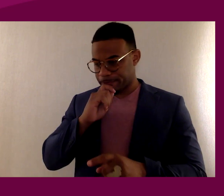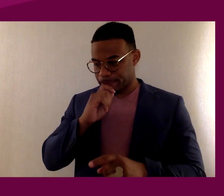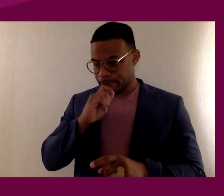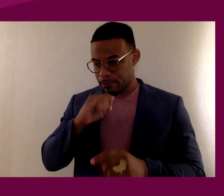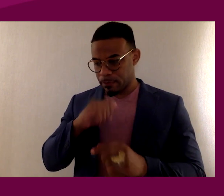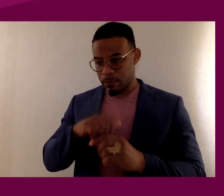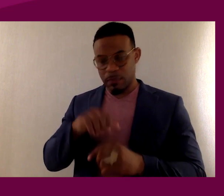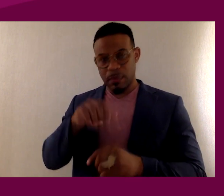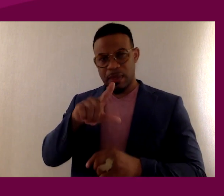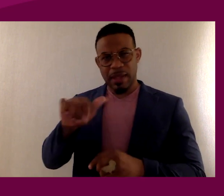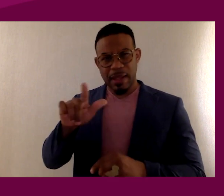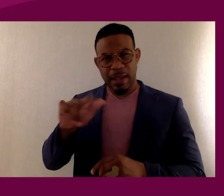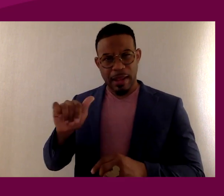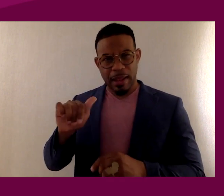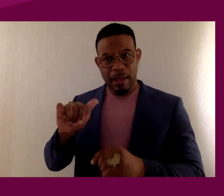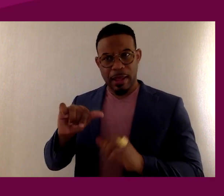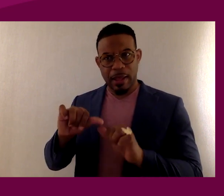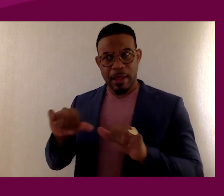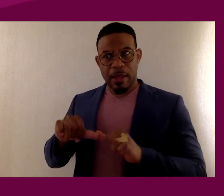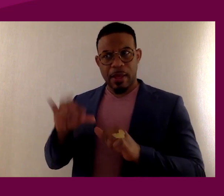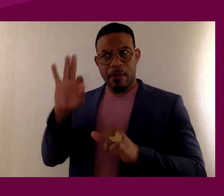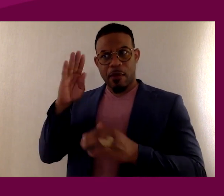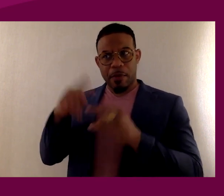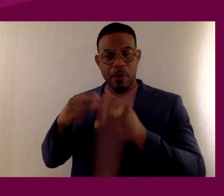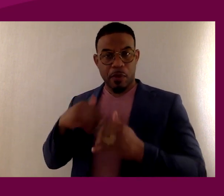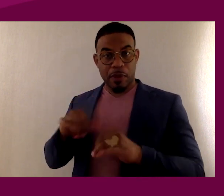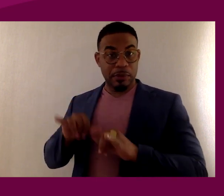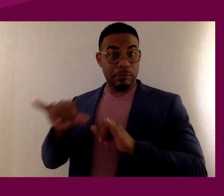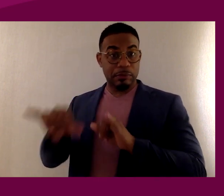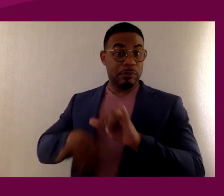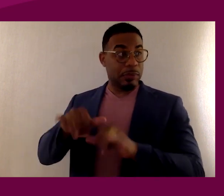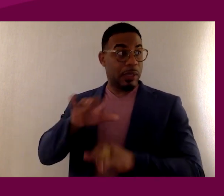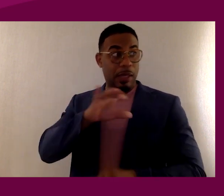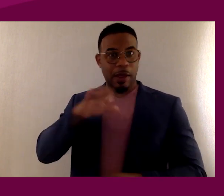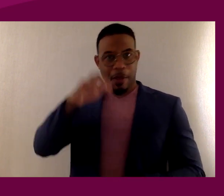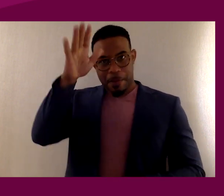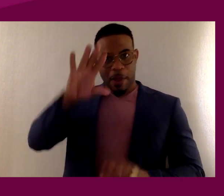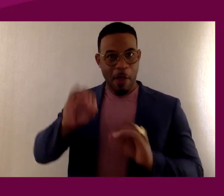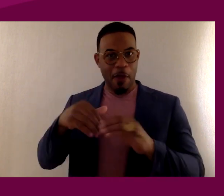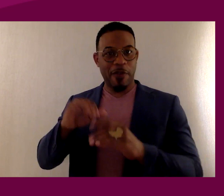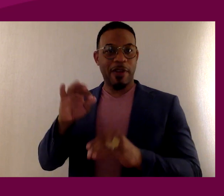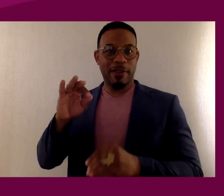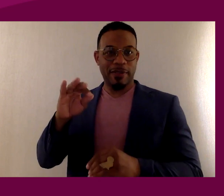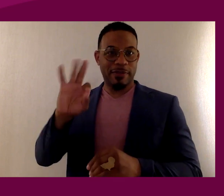a group in the Los Angeles area in the federal building there, and we ended up staying in the